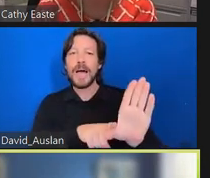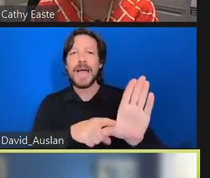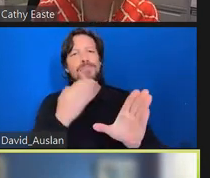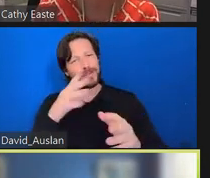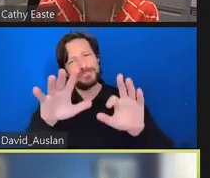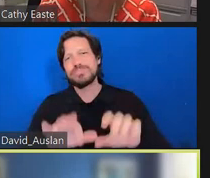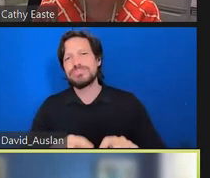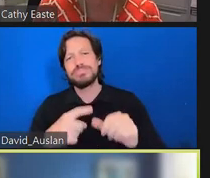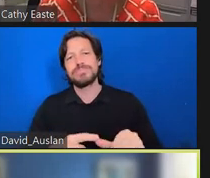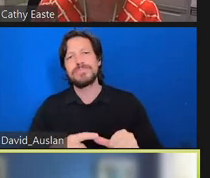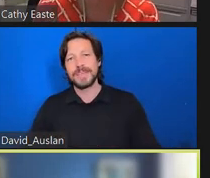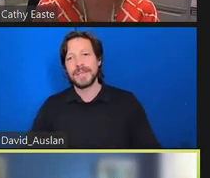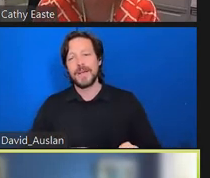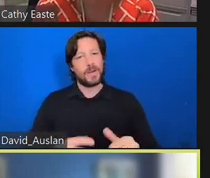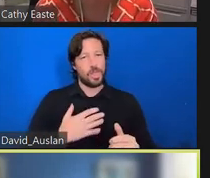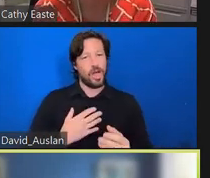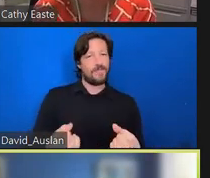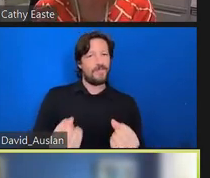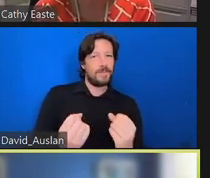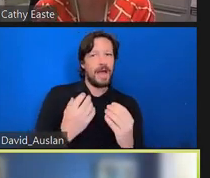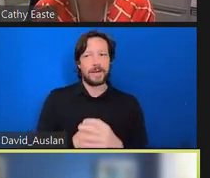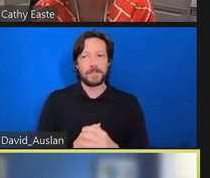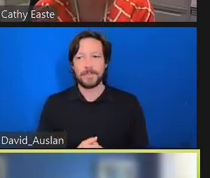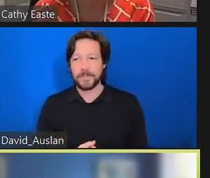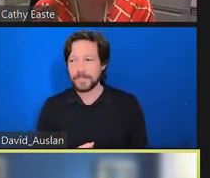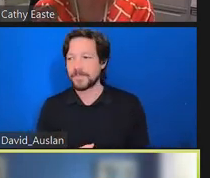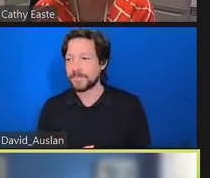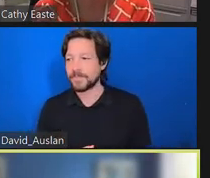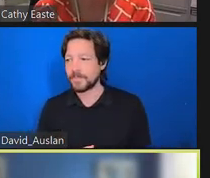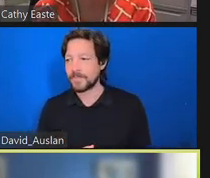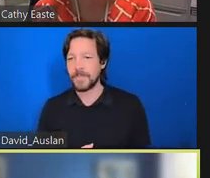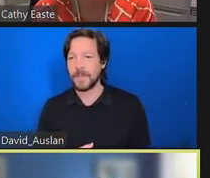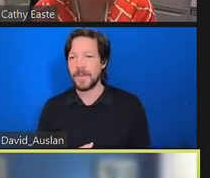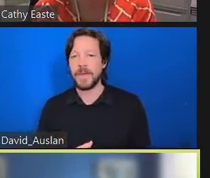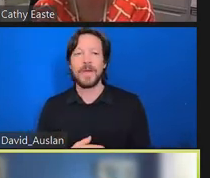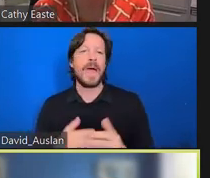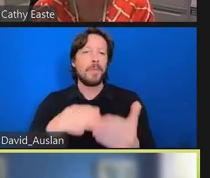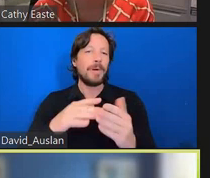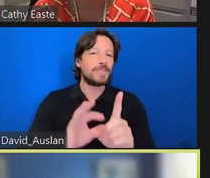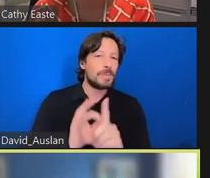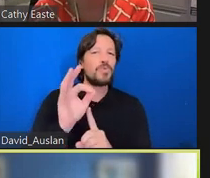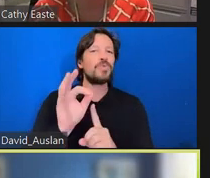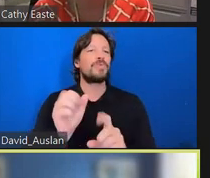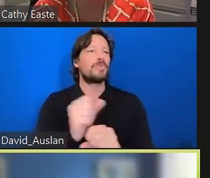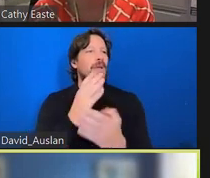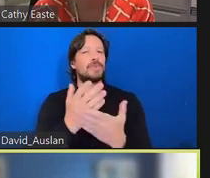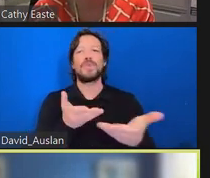for feedback to improve what we do, but also to continue our great service with our funding body,